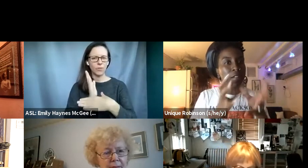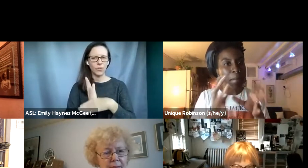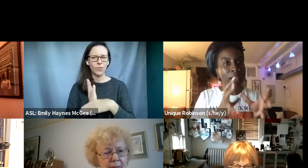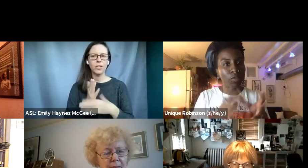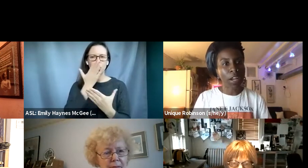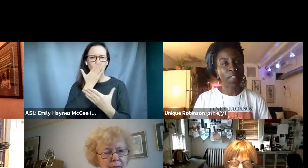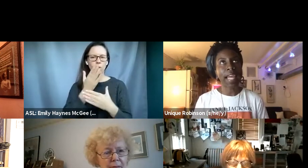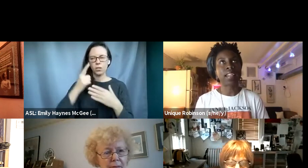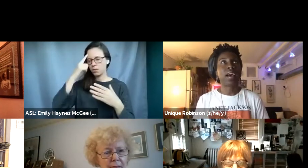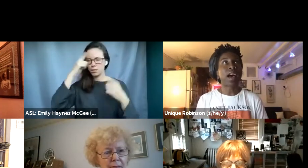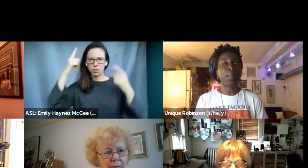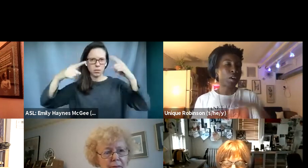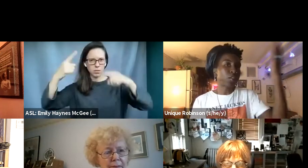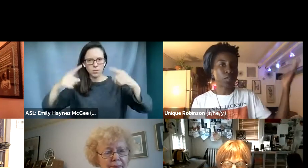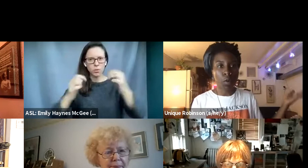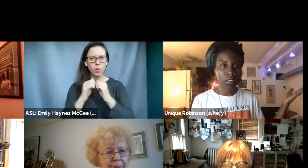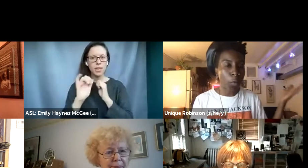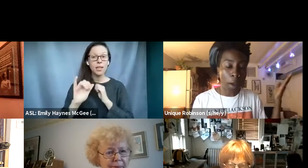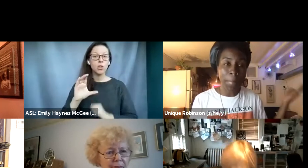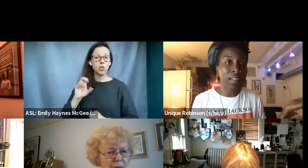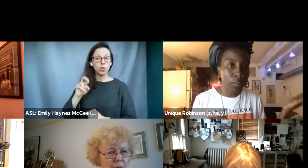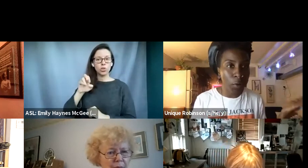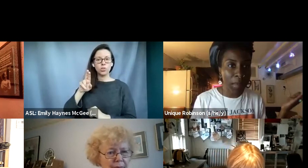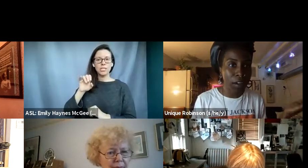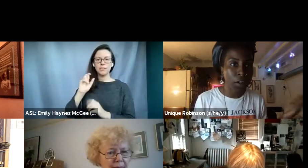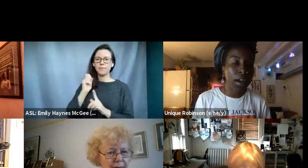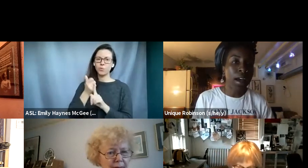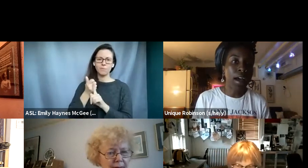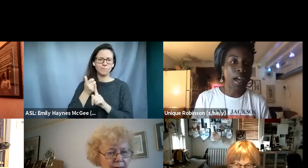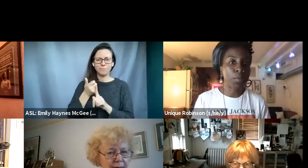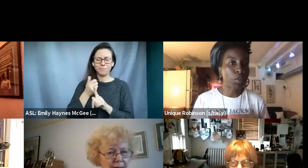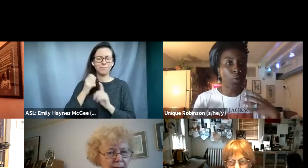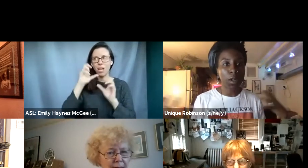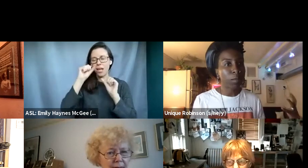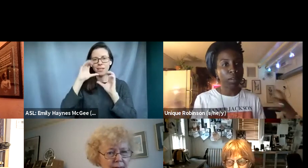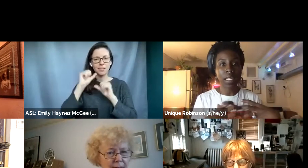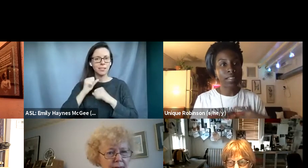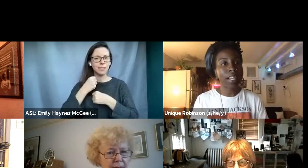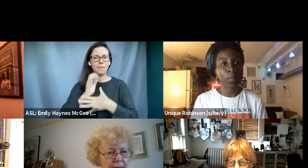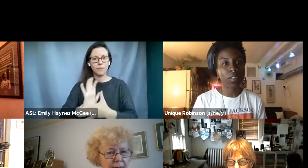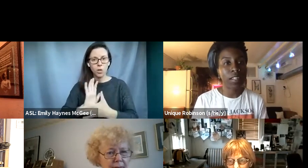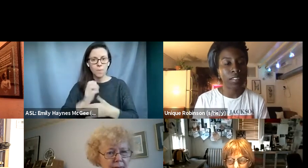the minds around that. Curtis, of course, is an amazing filmmaker so we wanted to bring in his expertise and